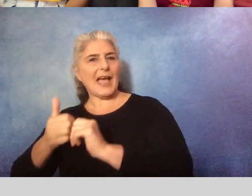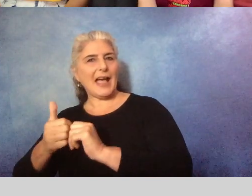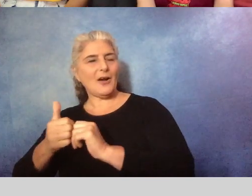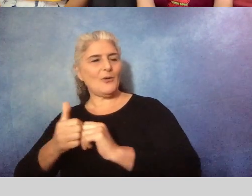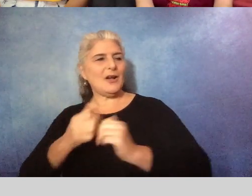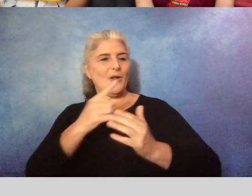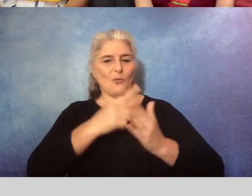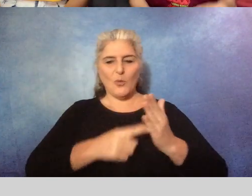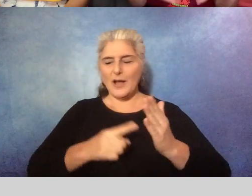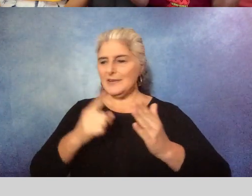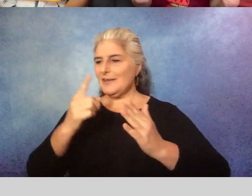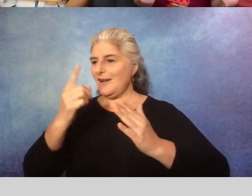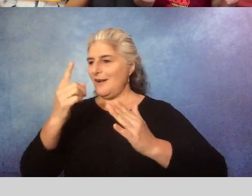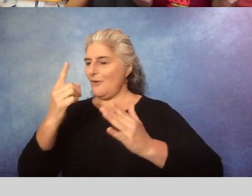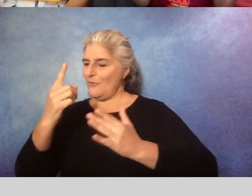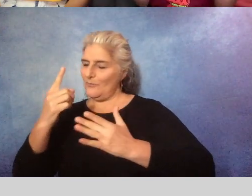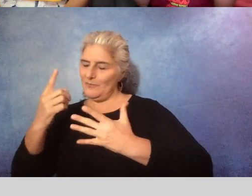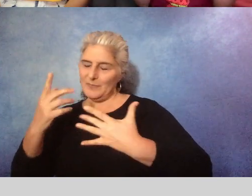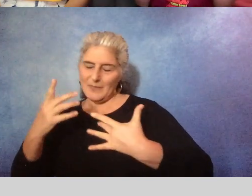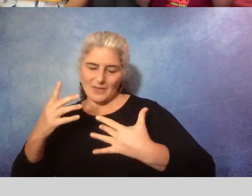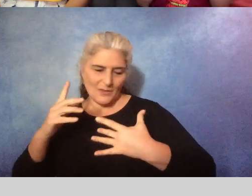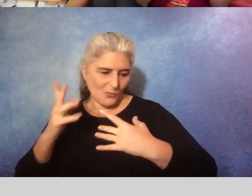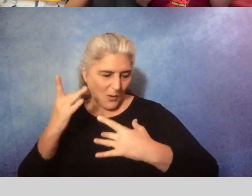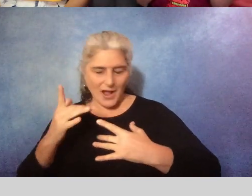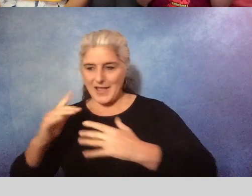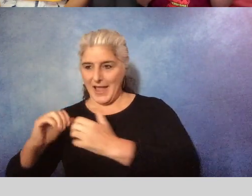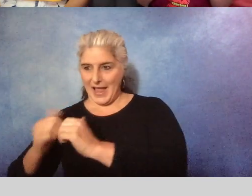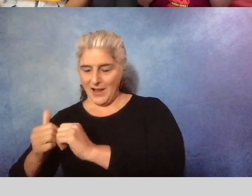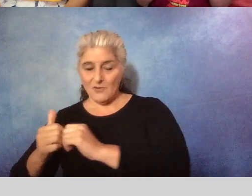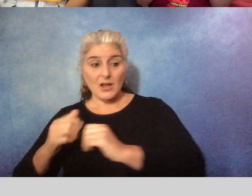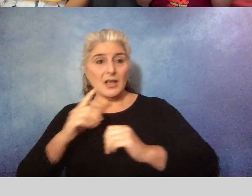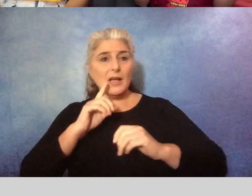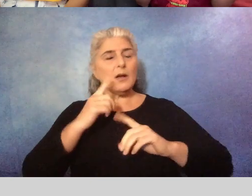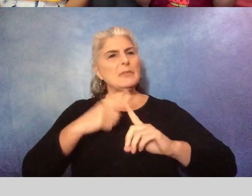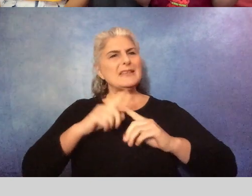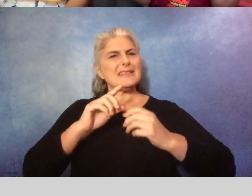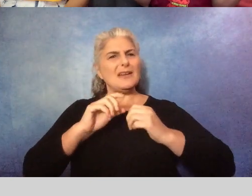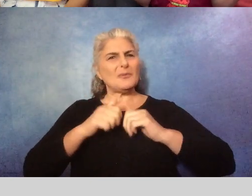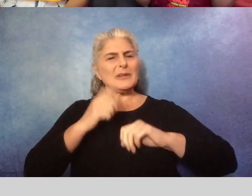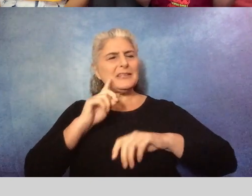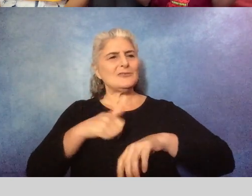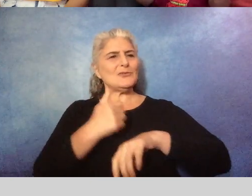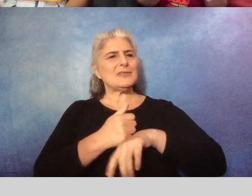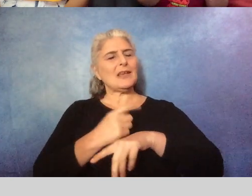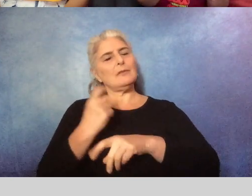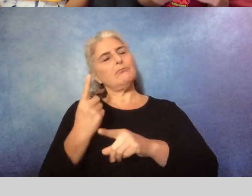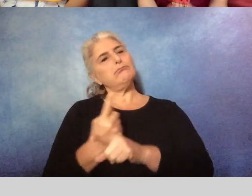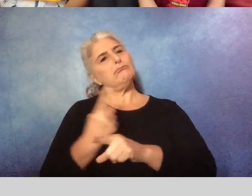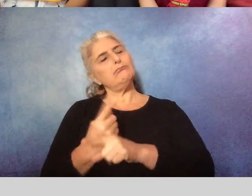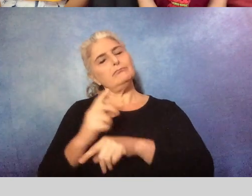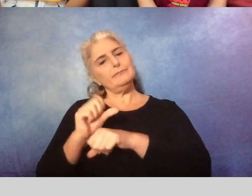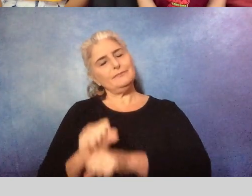and all of that within some rituals to connect all, all parts of a team.